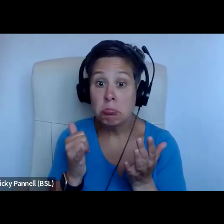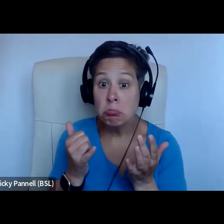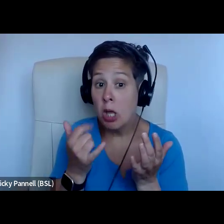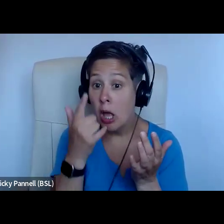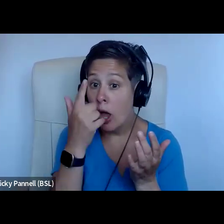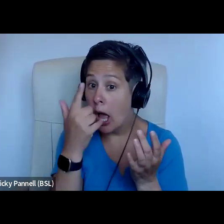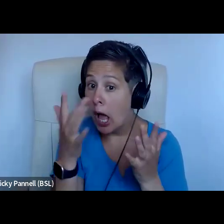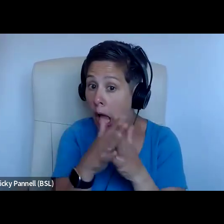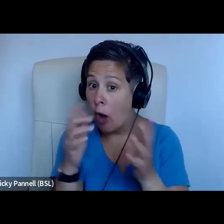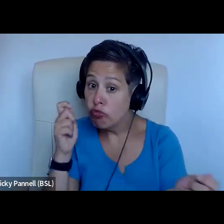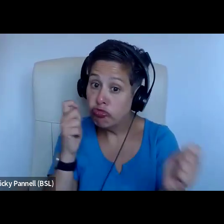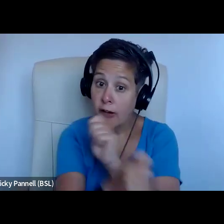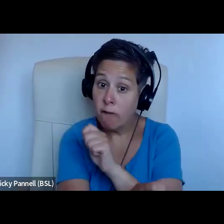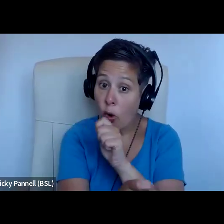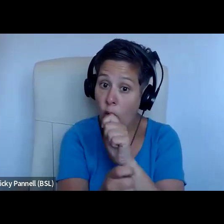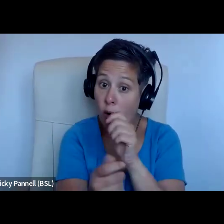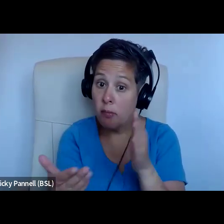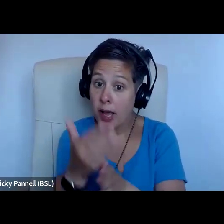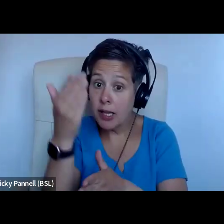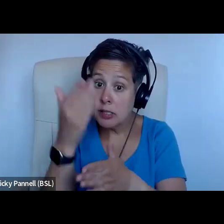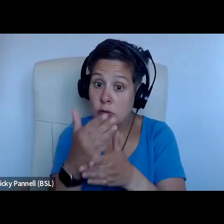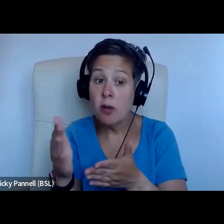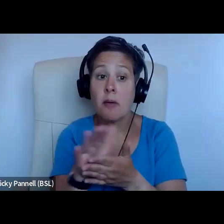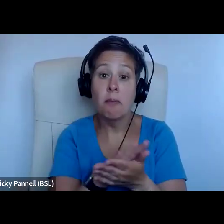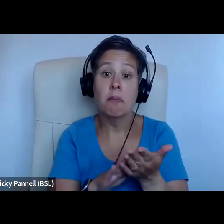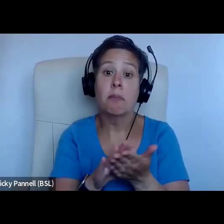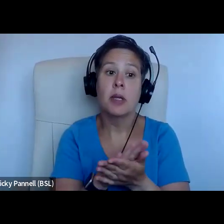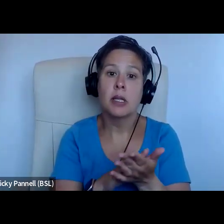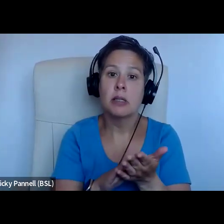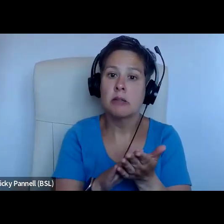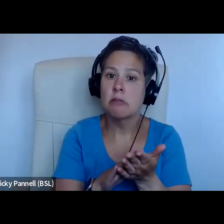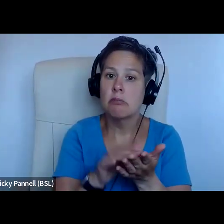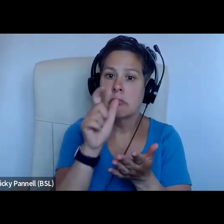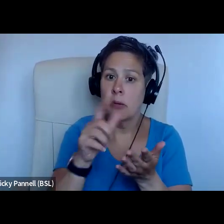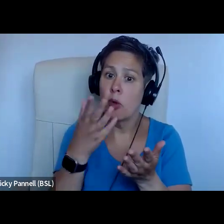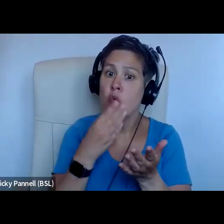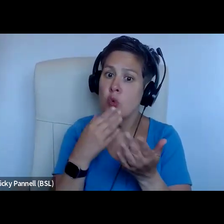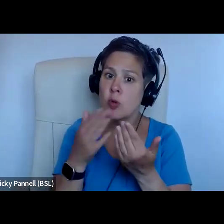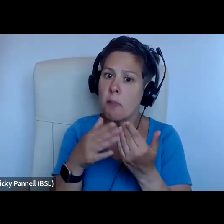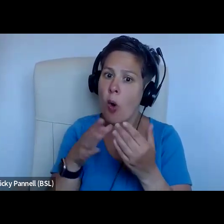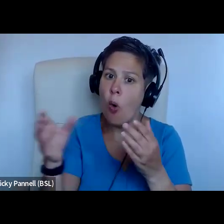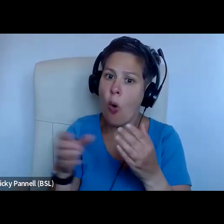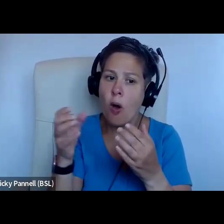or control the costs? Well, one can imagine a program where the per person cost is lower, but the number of people who